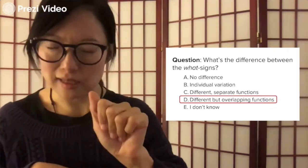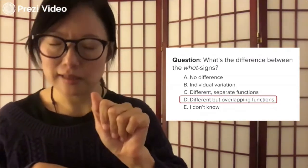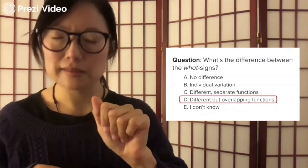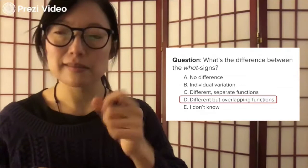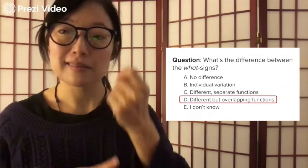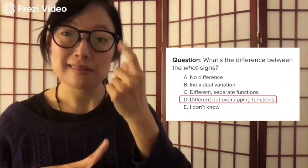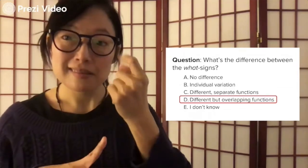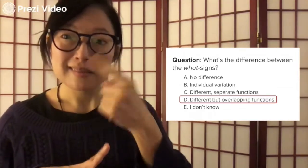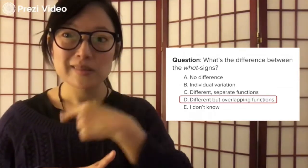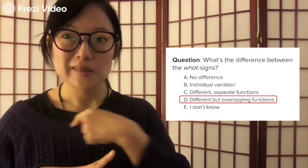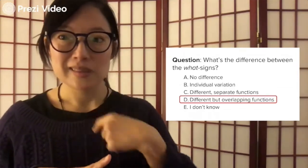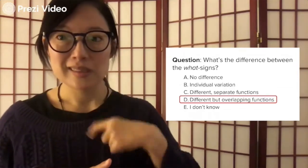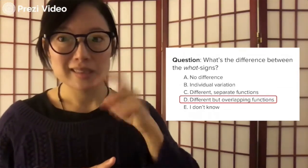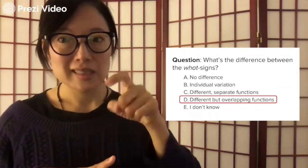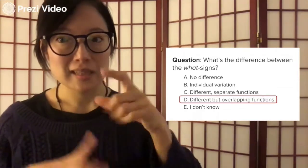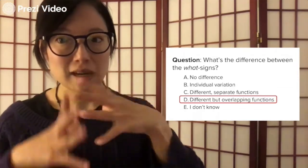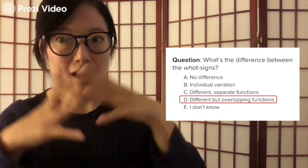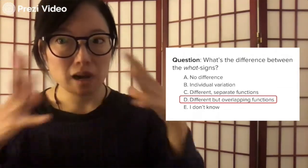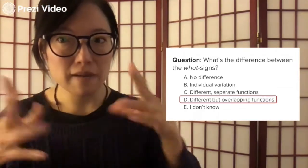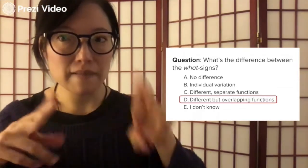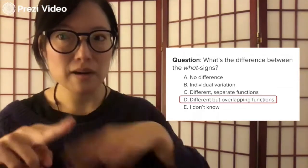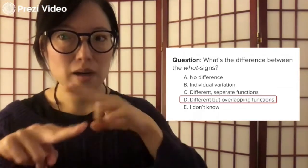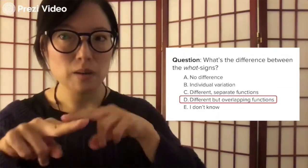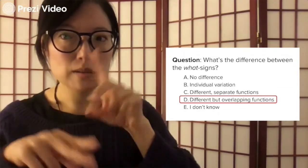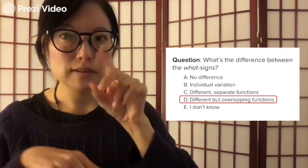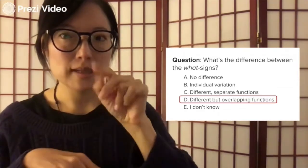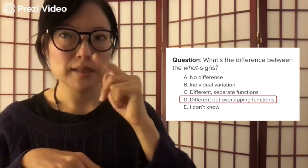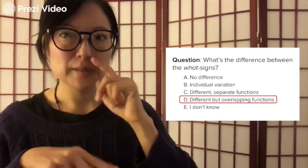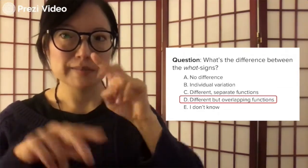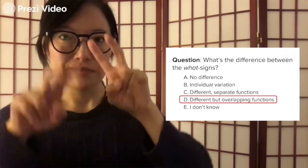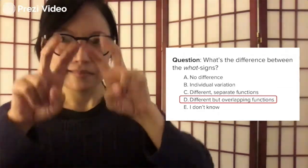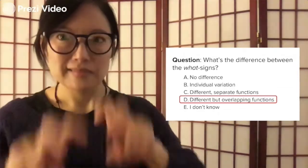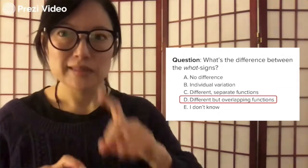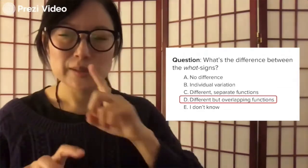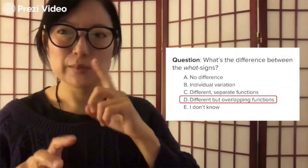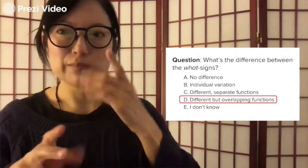been observing from our data. And we need to analyze lots of